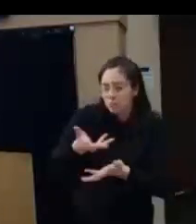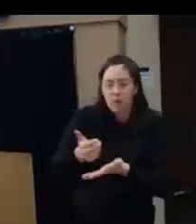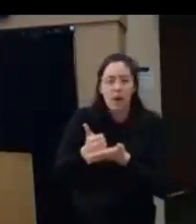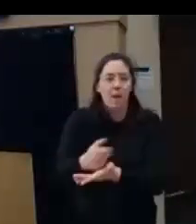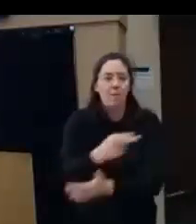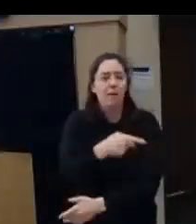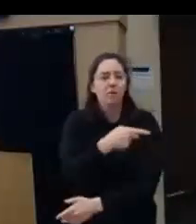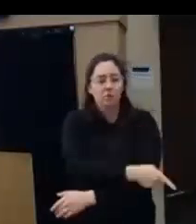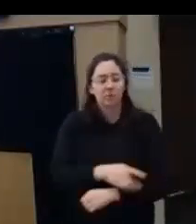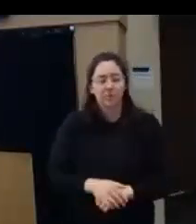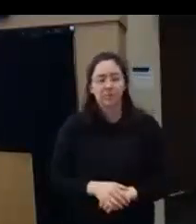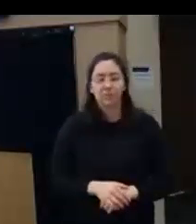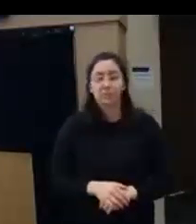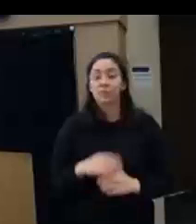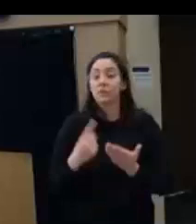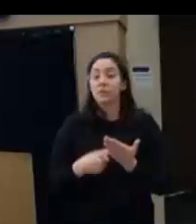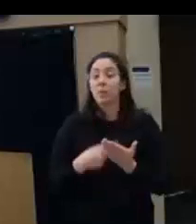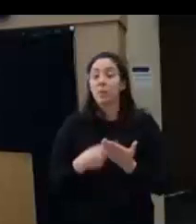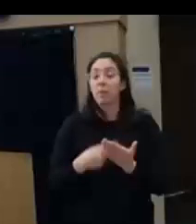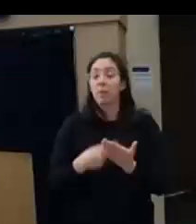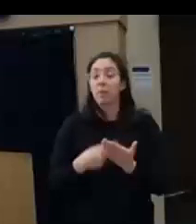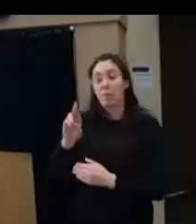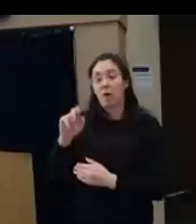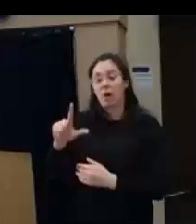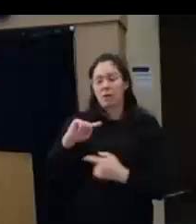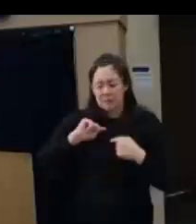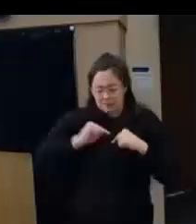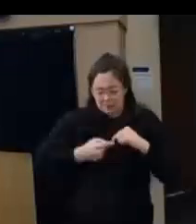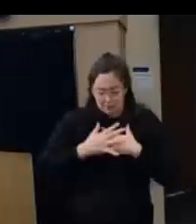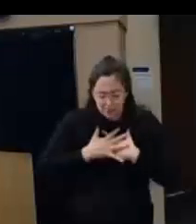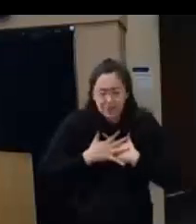fact sometimes when we talk about moral injury it's because we can't provide this comprehensive